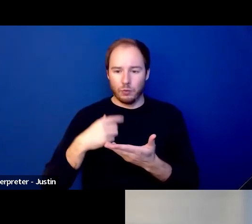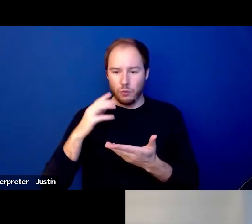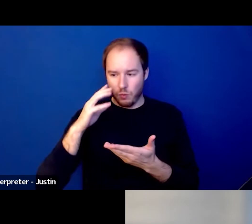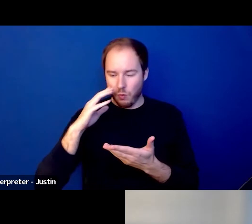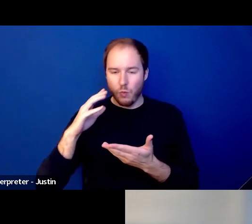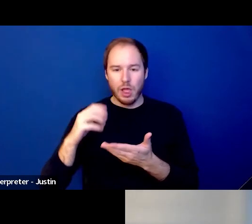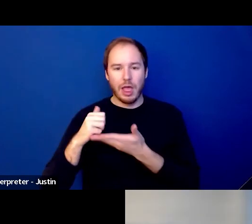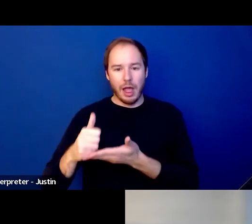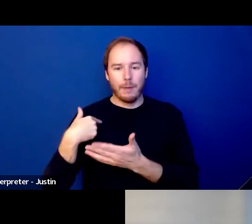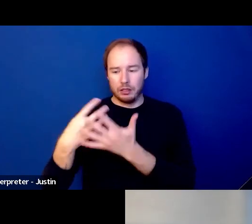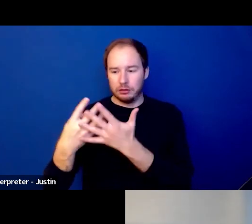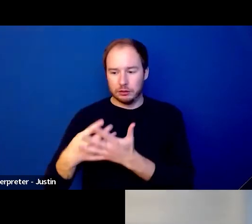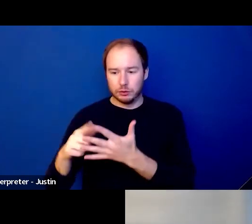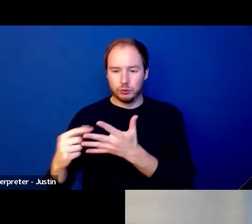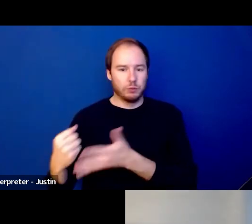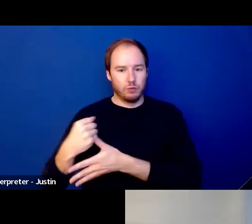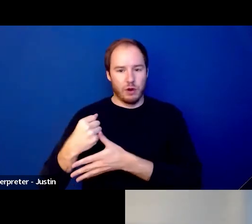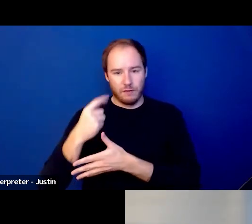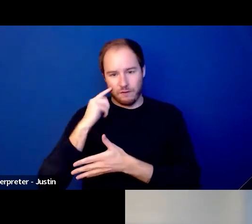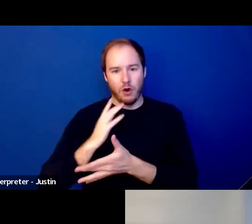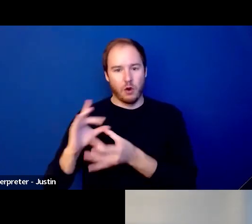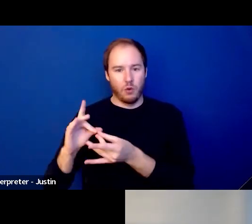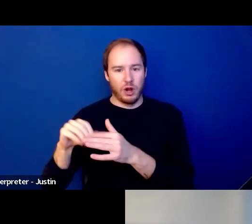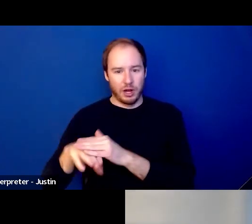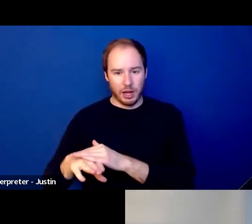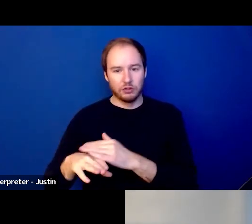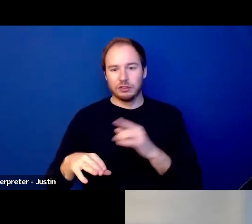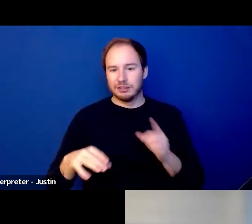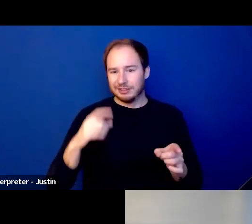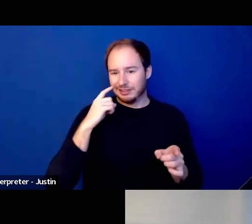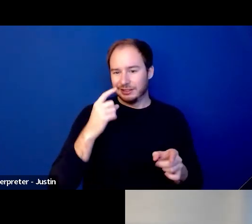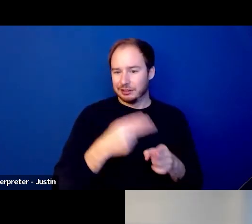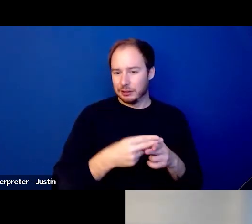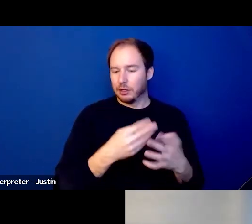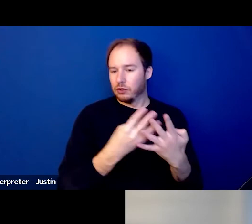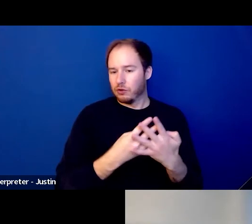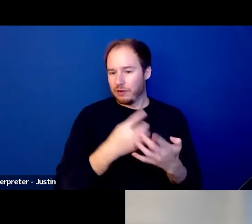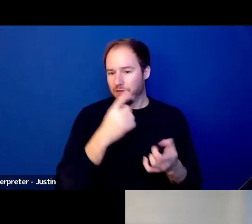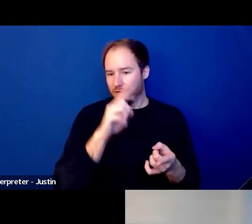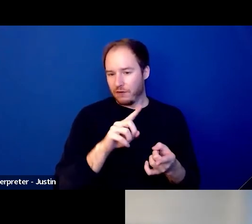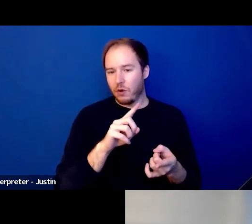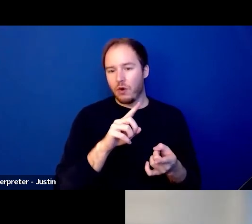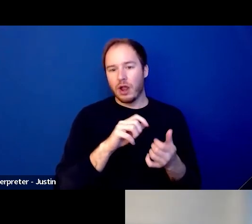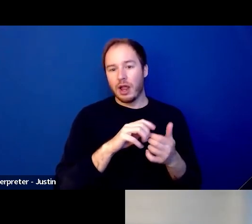through Coordinated Entry. The other piece that I did touch on was those screening tools when we're talking about housing placements.